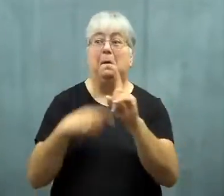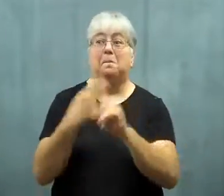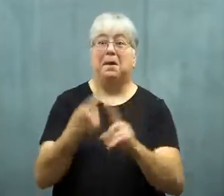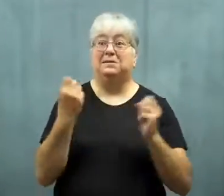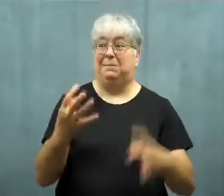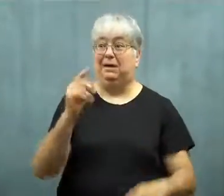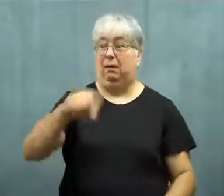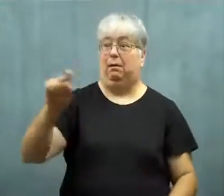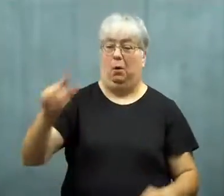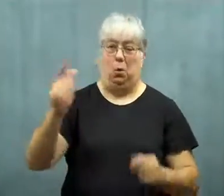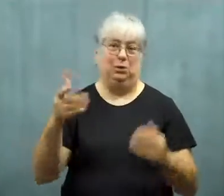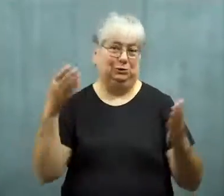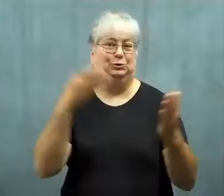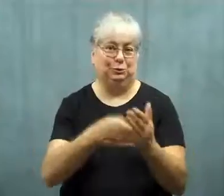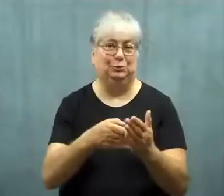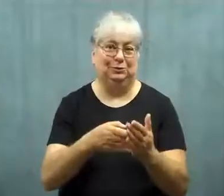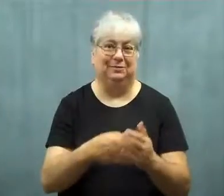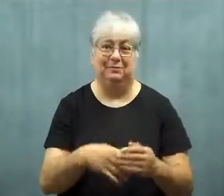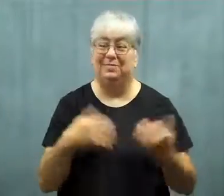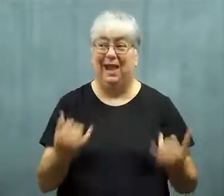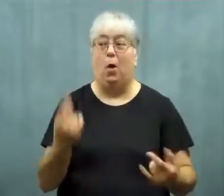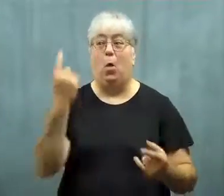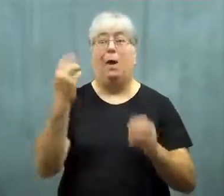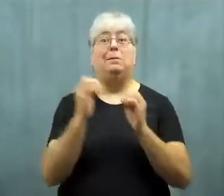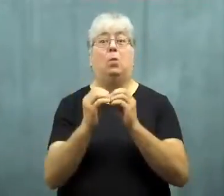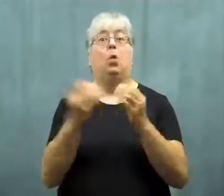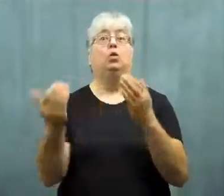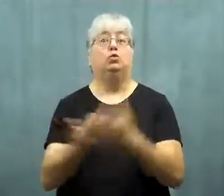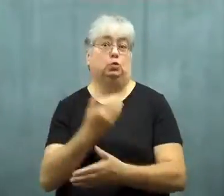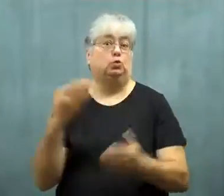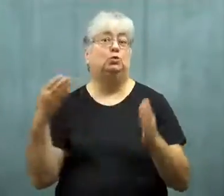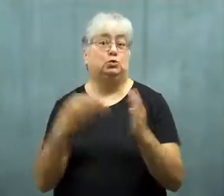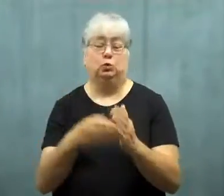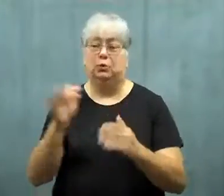There will also be lawsuits from many of the victims.